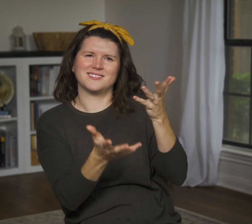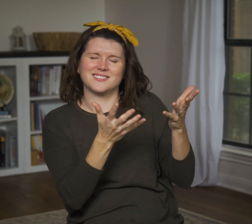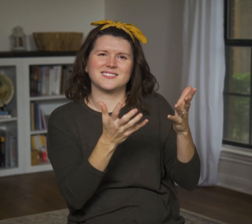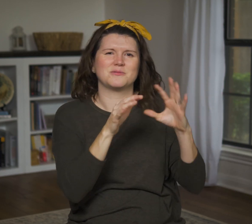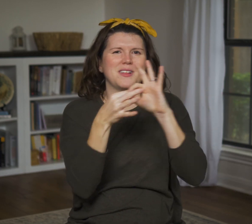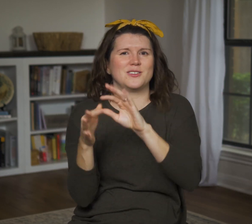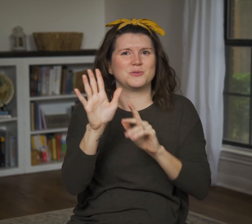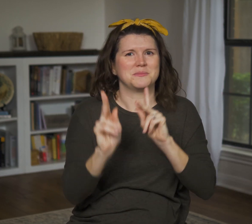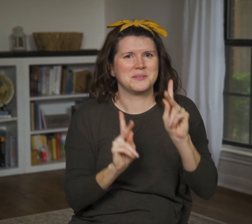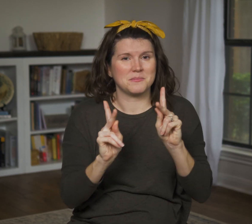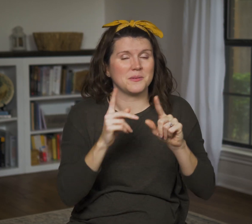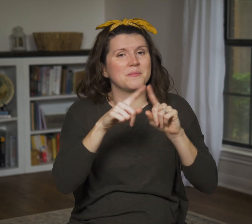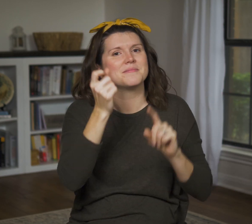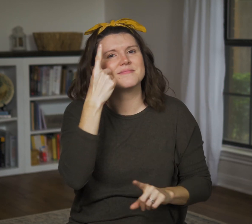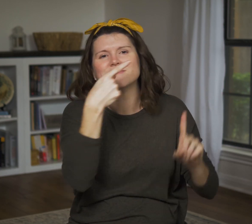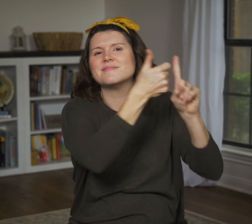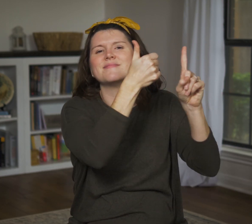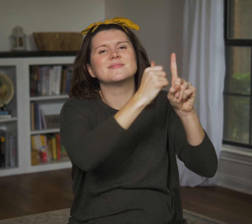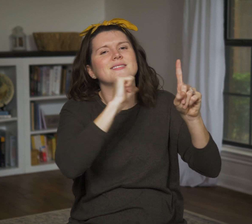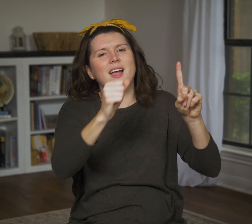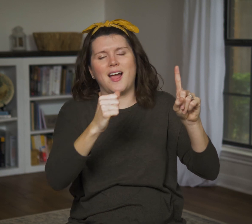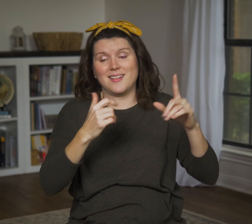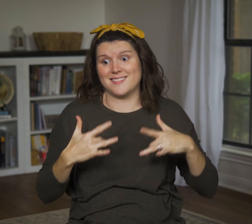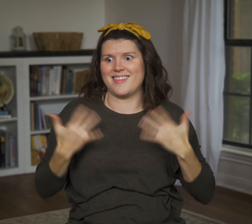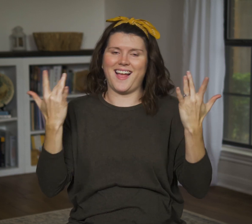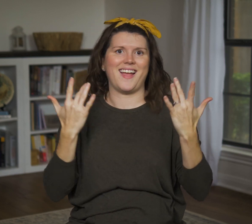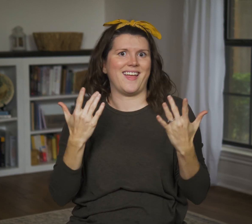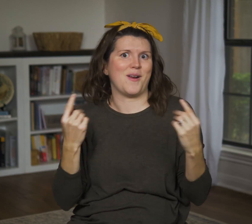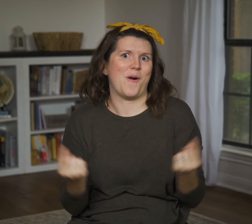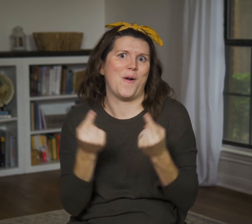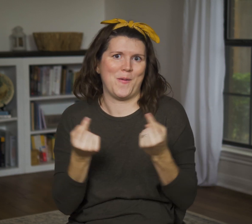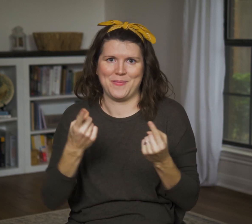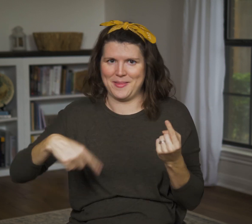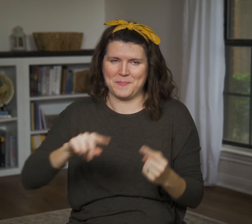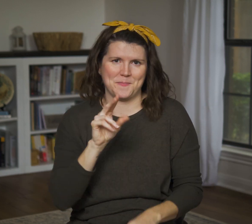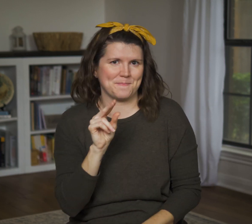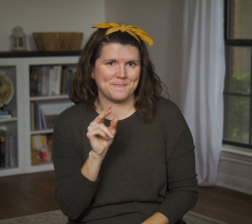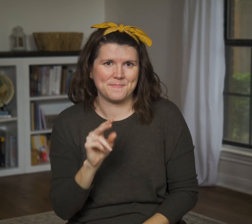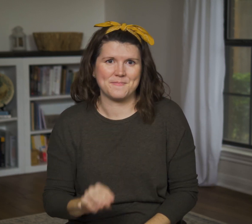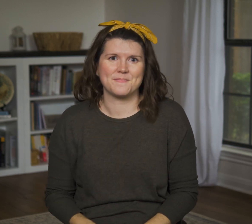in how He regards His people. He doesn’t delight in harming them.